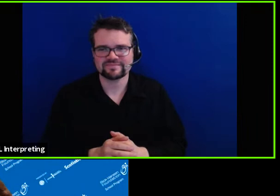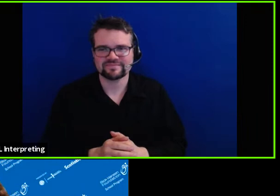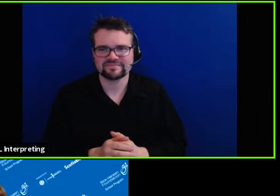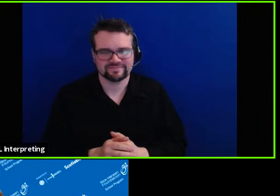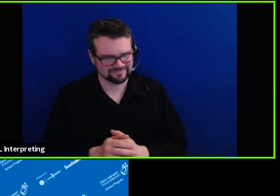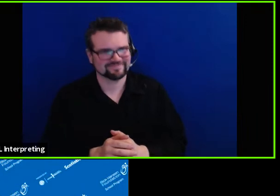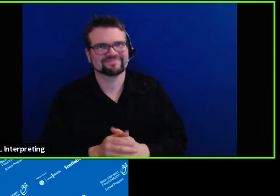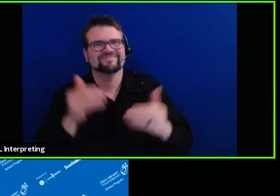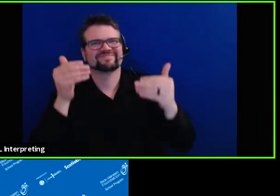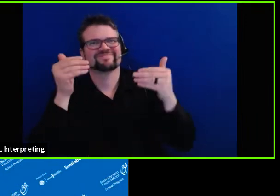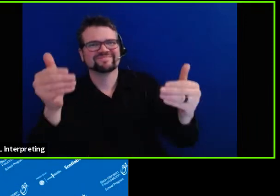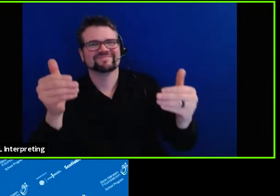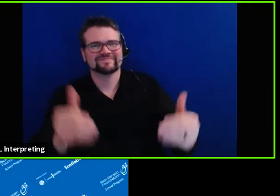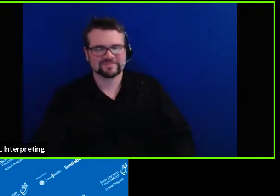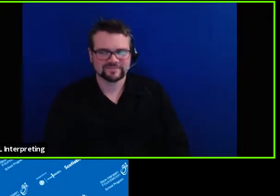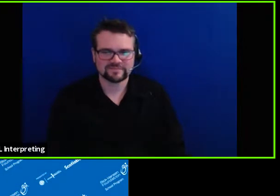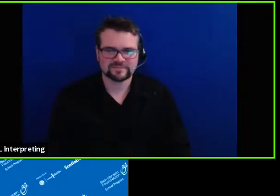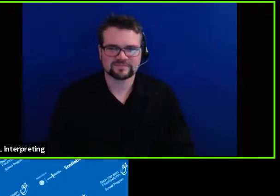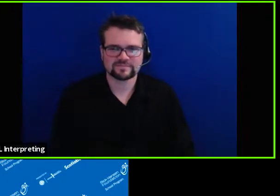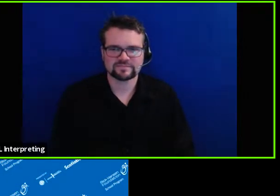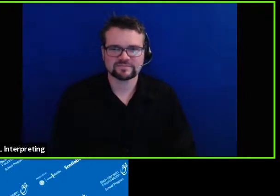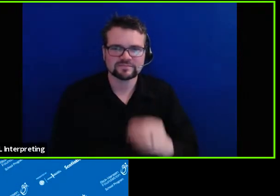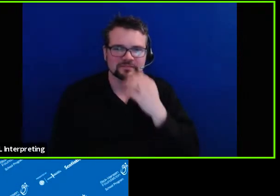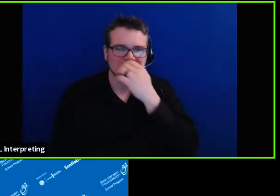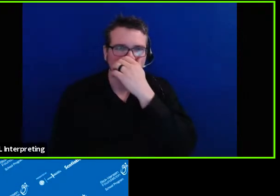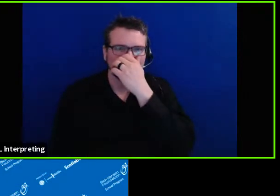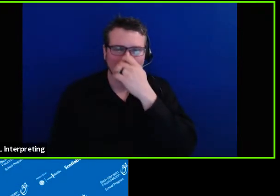ALL RIGHT. >> SO FIRST QUESTION WE'RE GOING